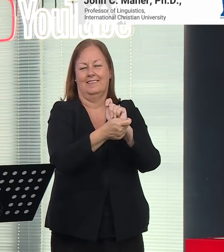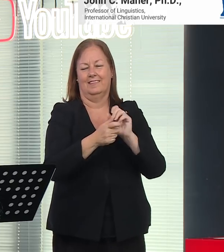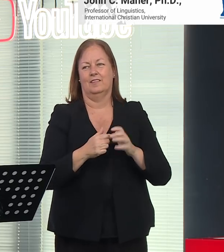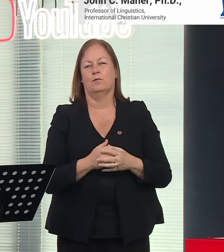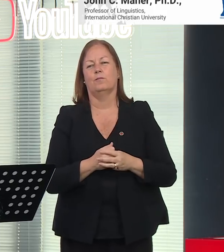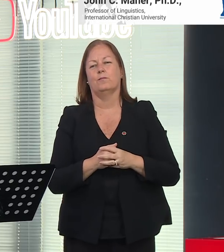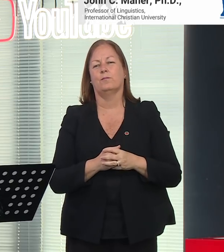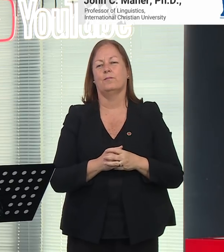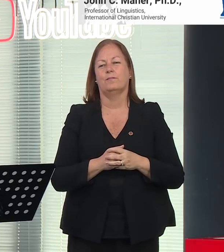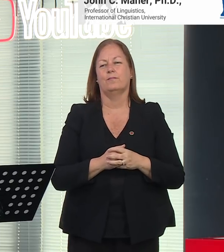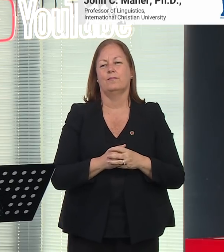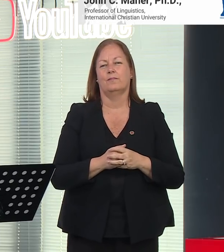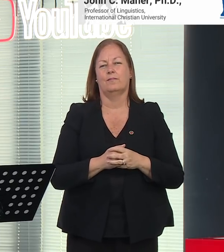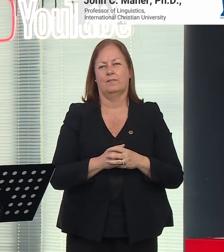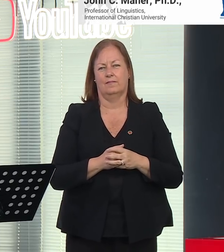Here it is, European language equality network.